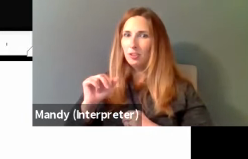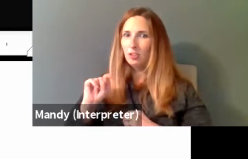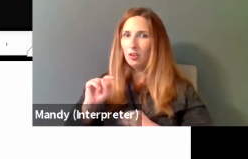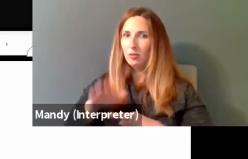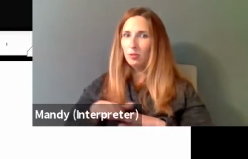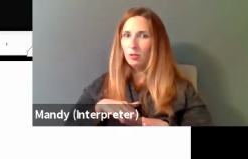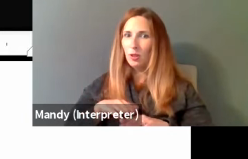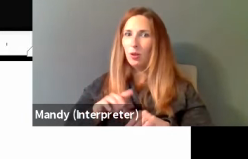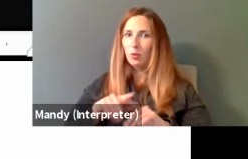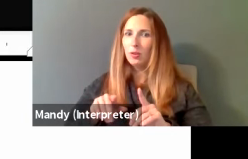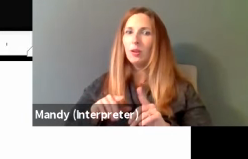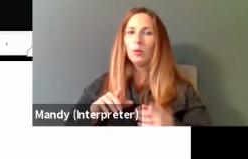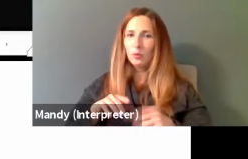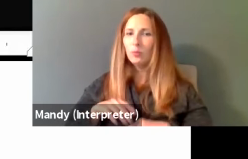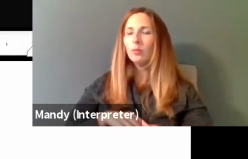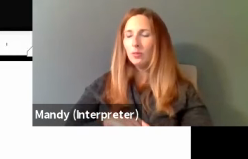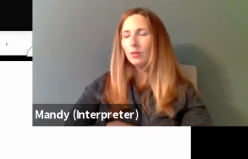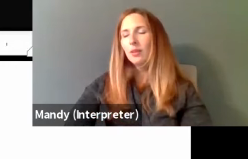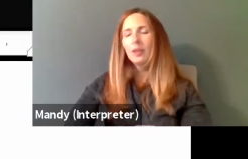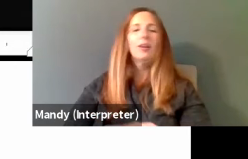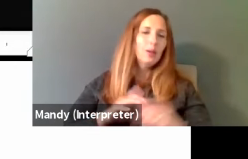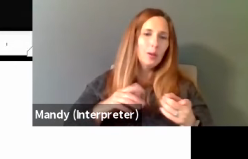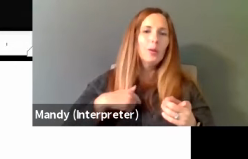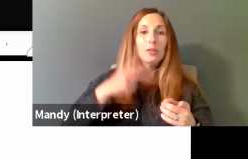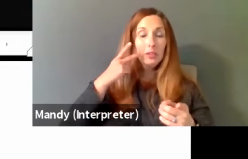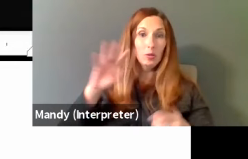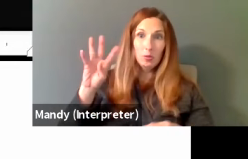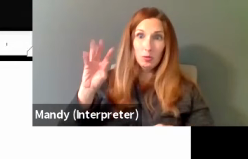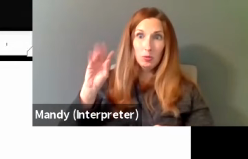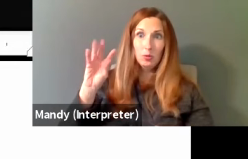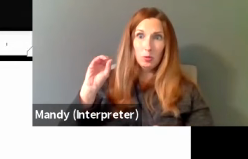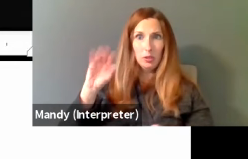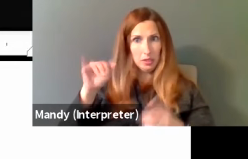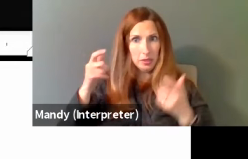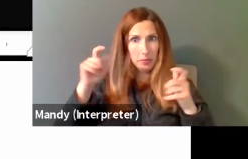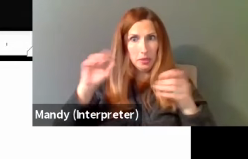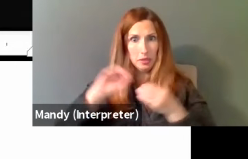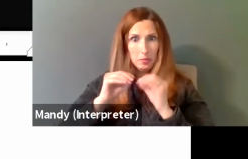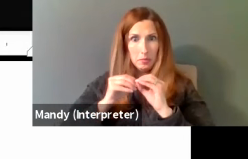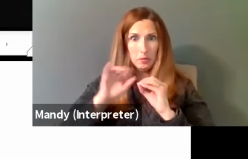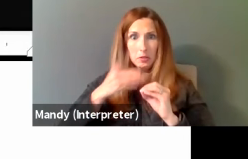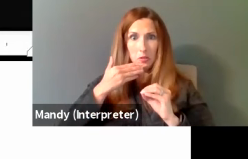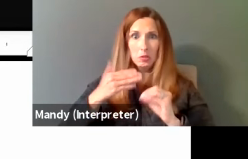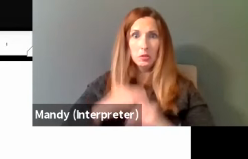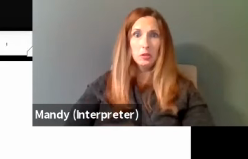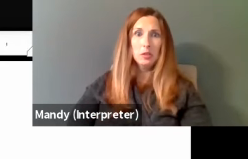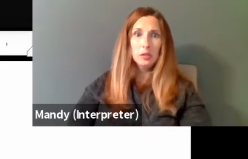that usually people, okay, so, oh 40 that's a big number. So that's good. That's a great estimate.